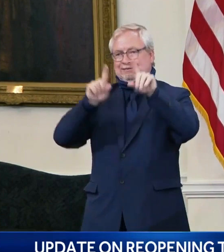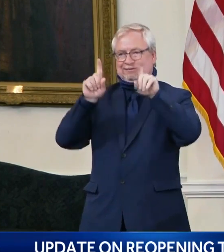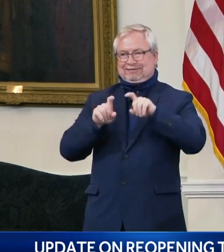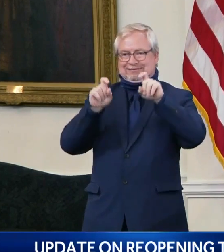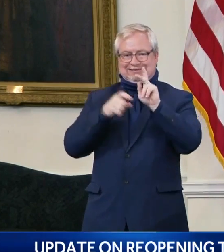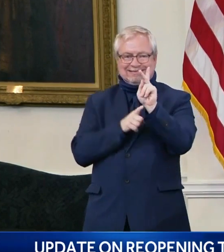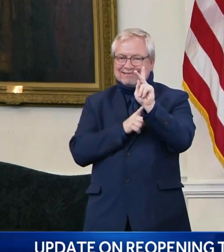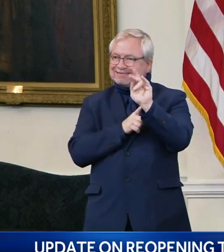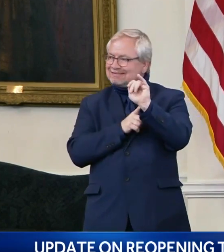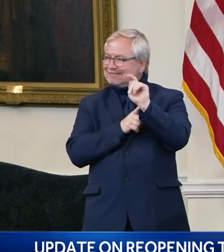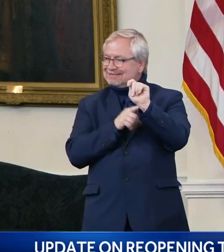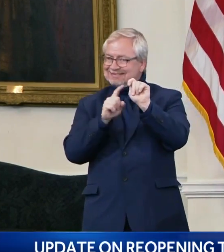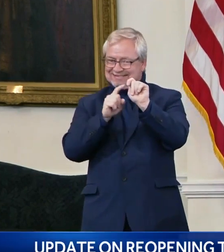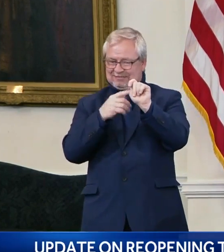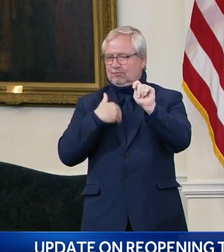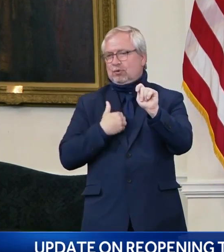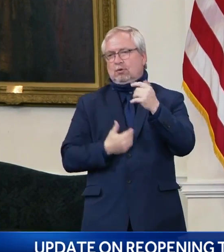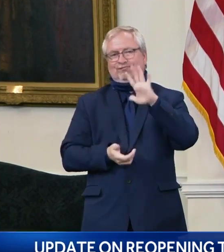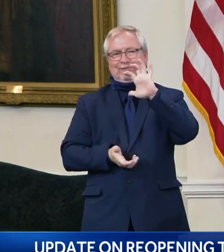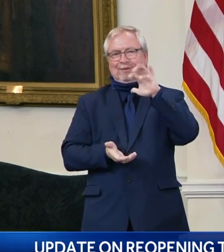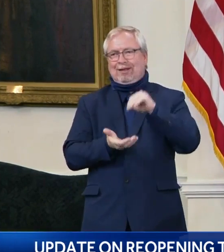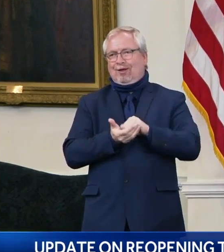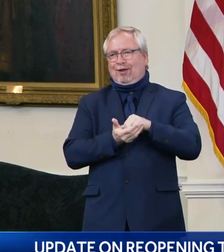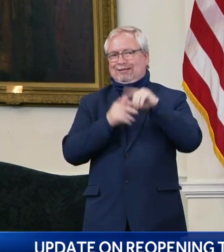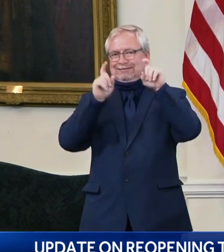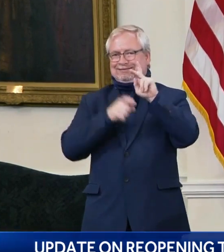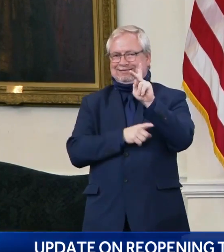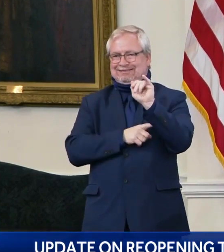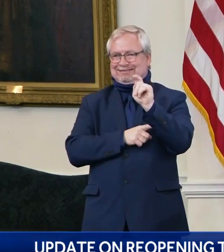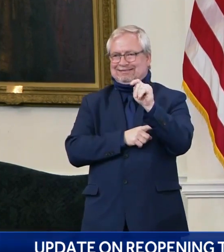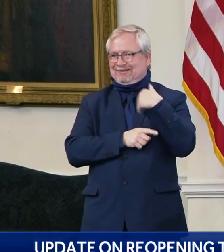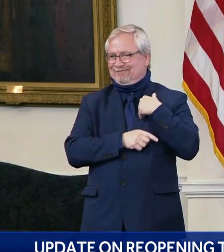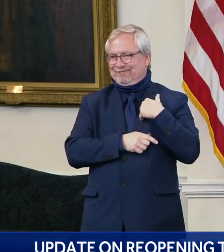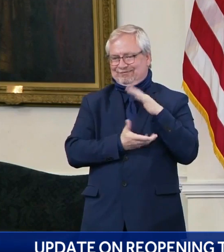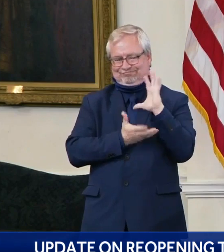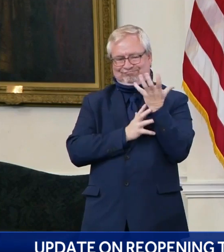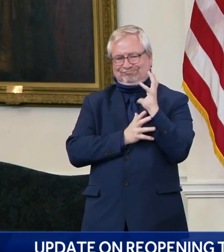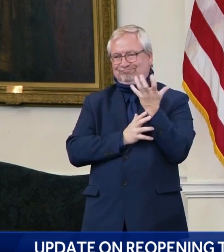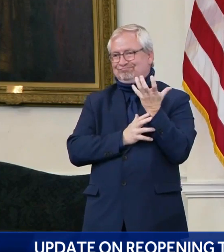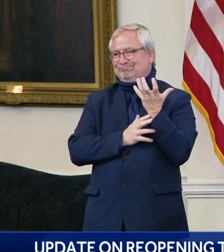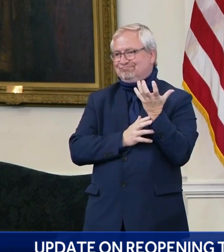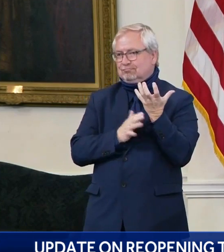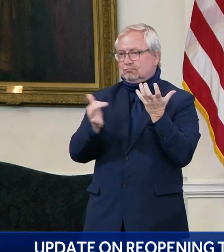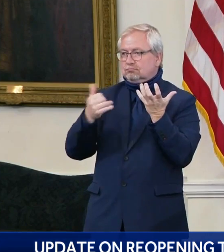WE HAVE A HUGE SUPPLY OF TEST KITS THOSE WE HAVE A HALF A MILLION OF THAT.